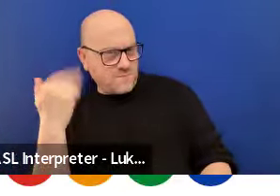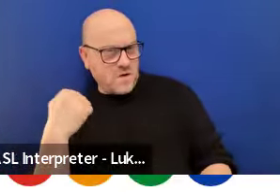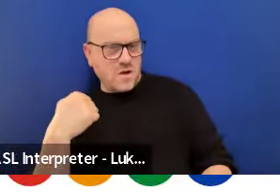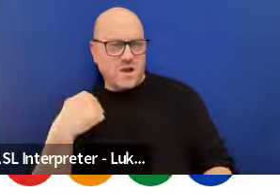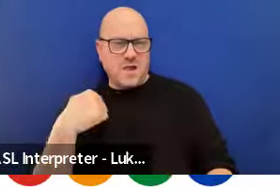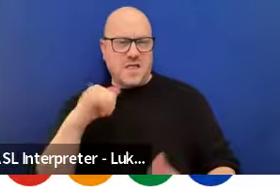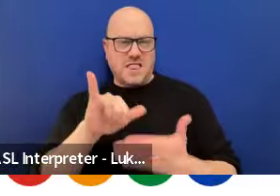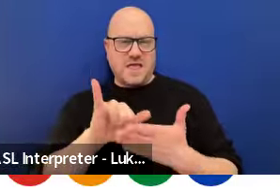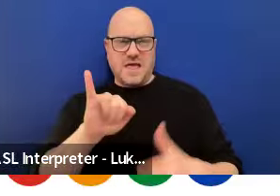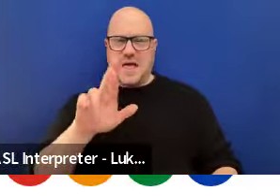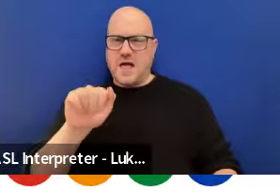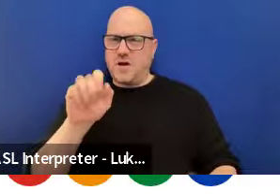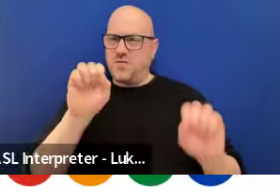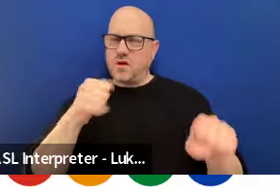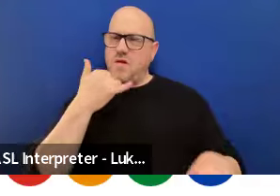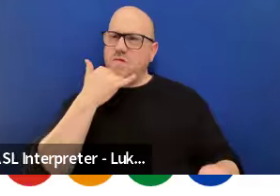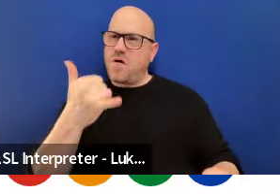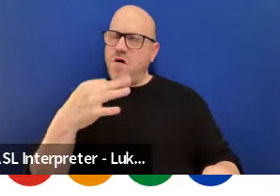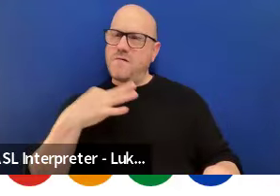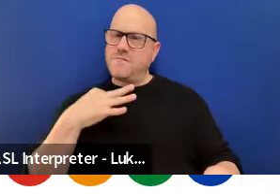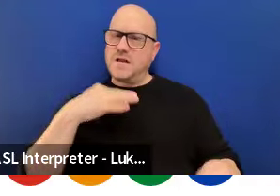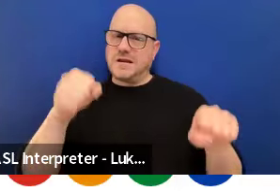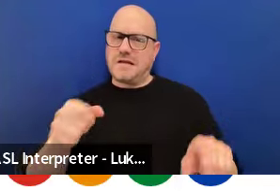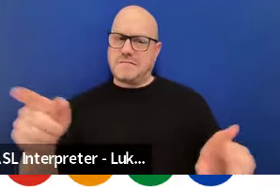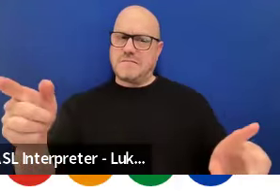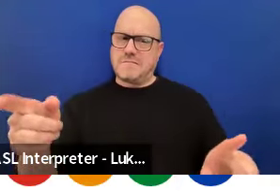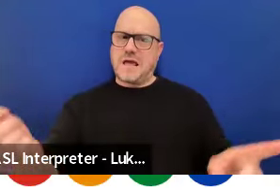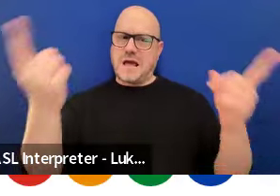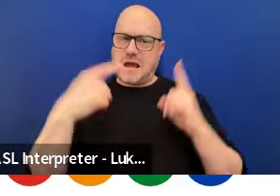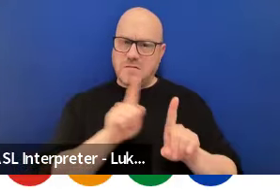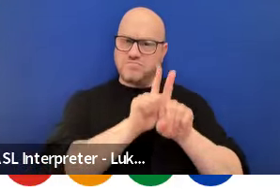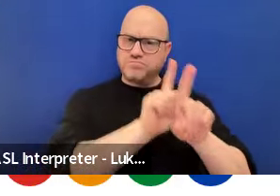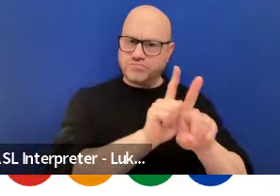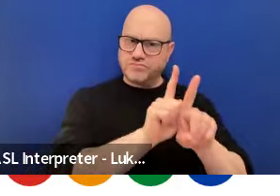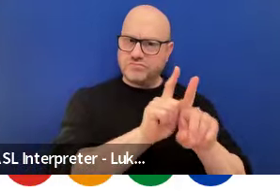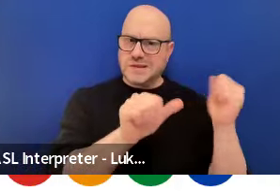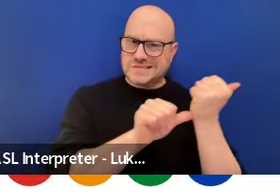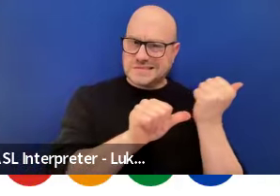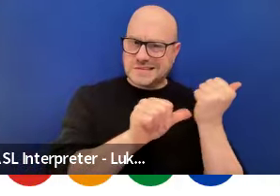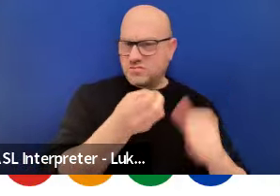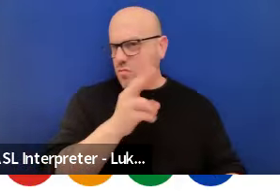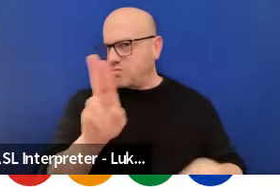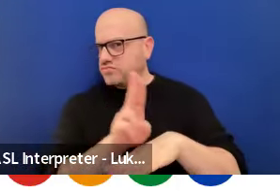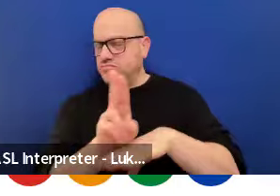WERE SAYING. IF I'M THINKING THIS IS THE IRA, THE ONE WHERE YOU CALL A VOLUNTEER